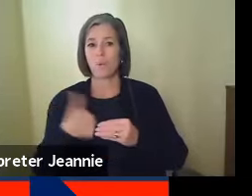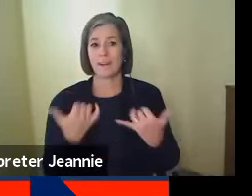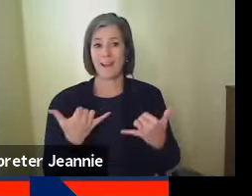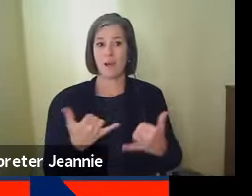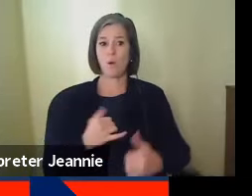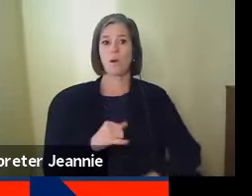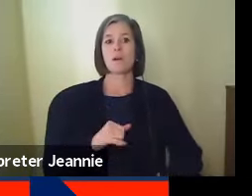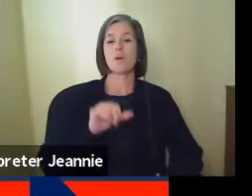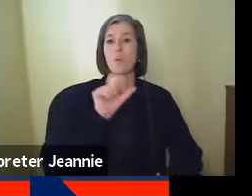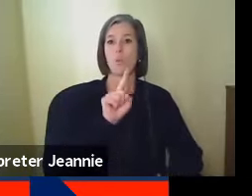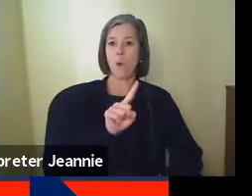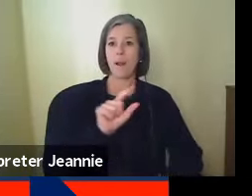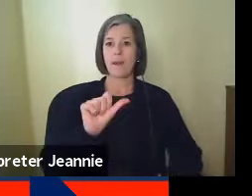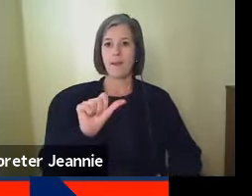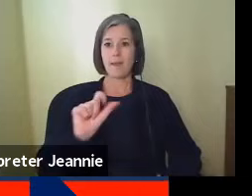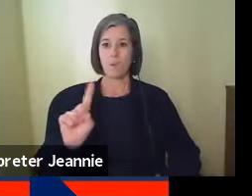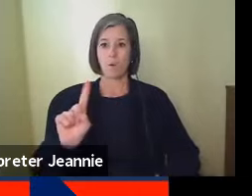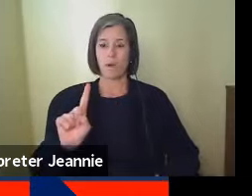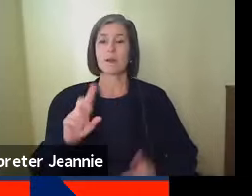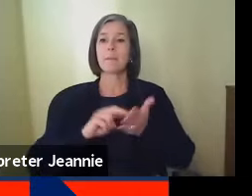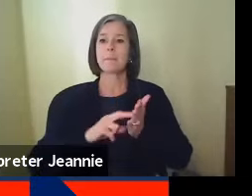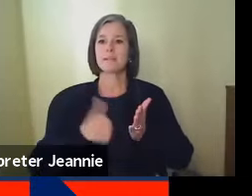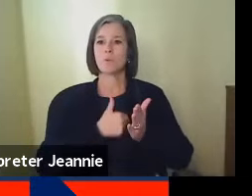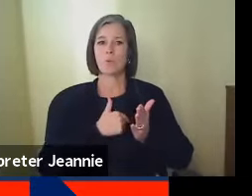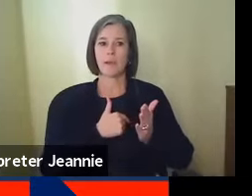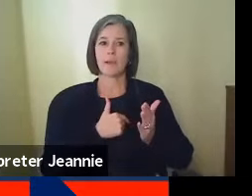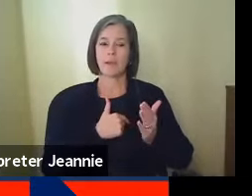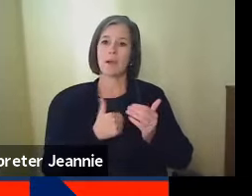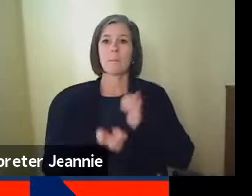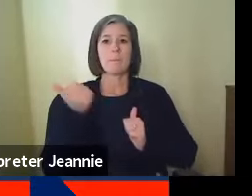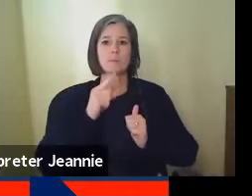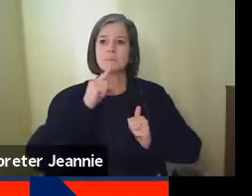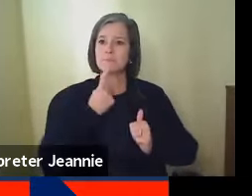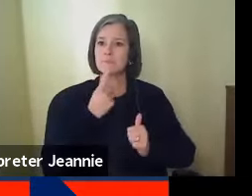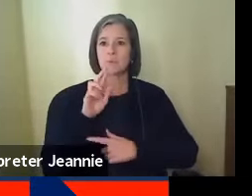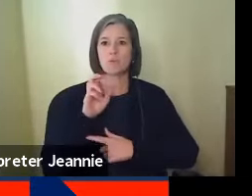Giving vaccines to those who are at highest risk of acquiring infection